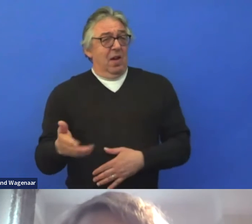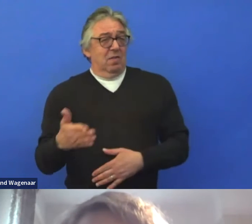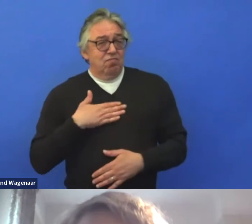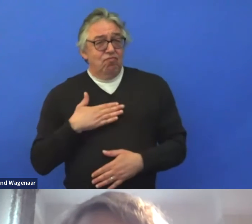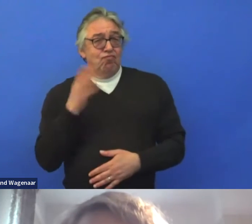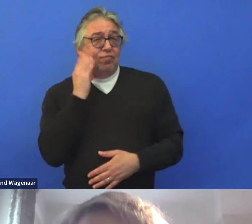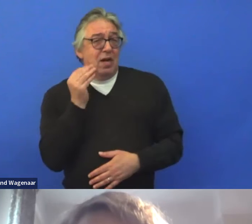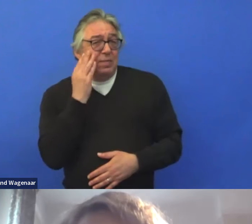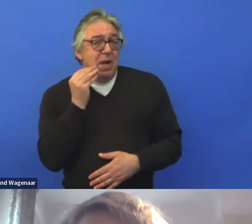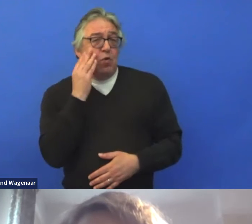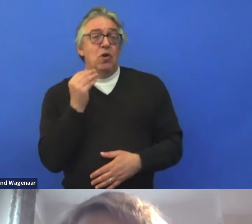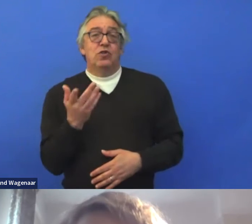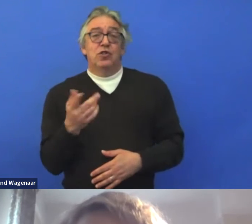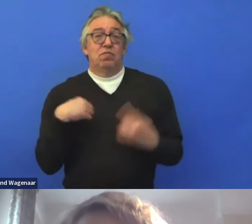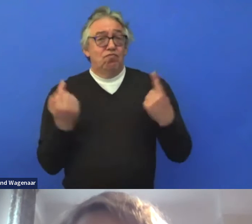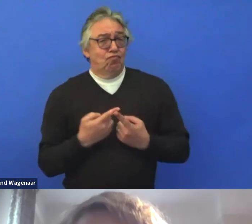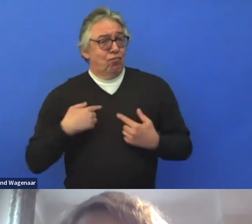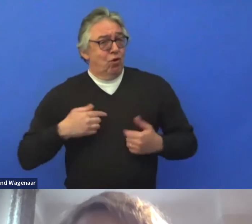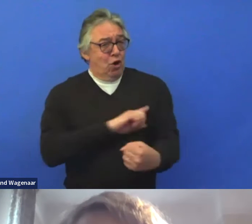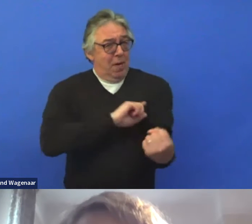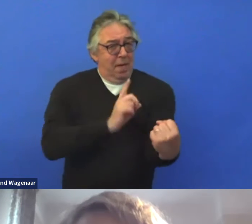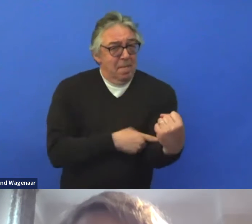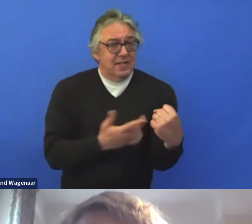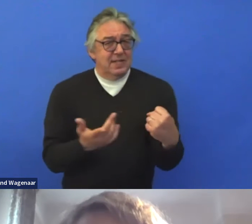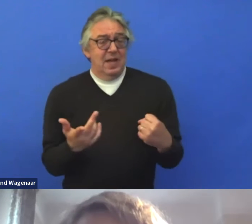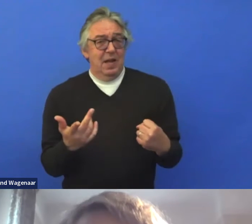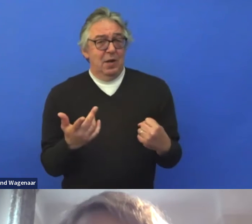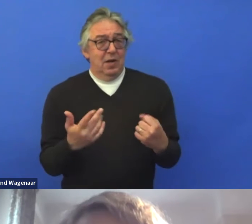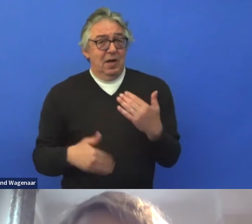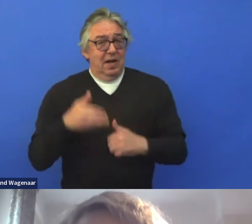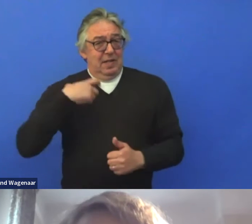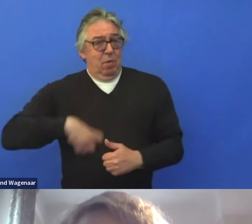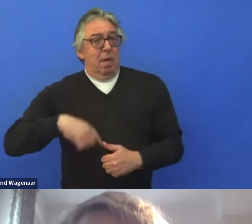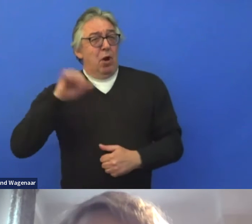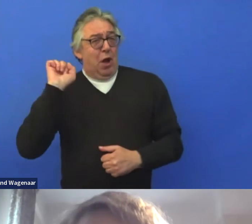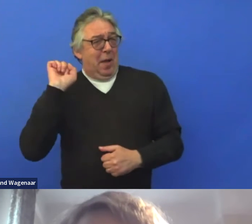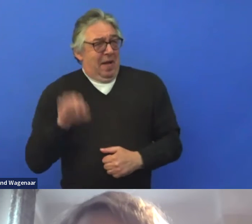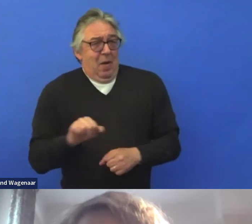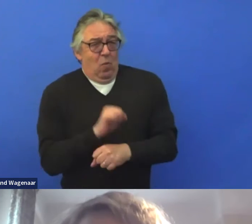our ability, that persons with disabilities can do jobs. Thank you.